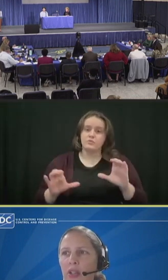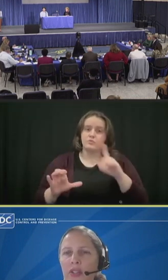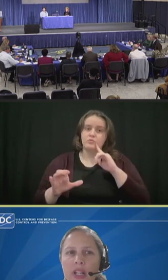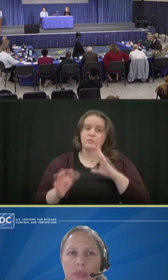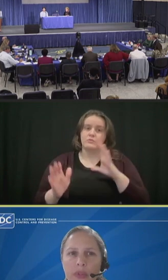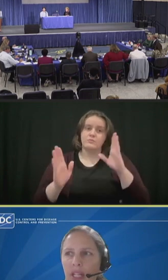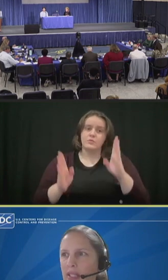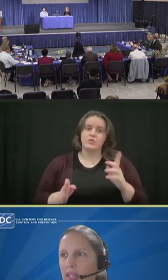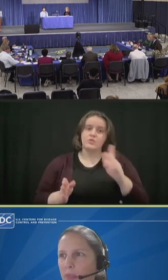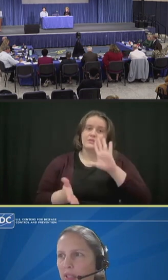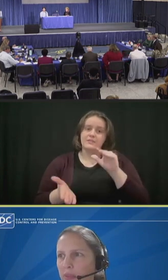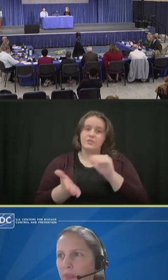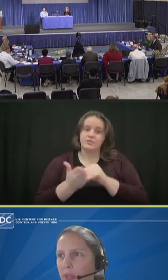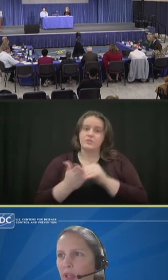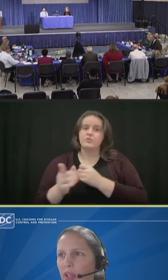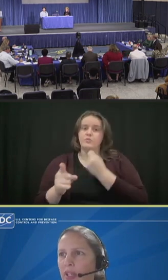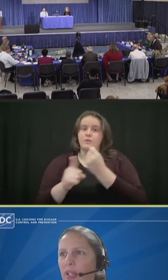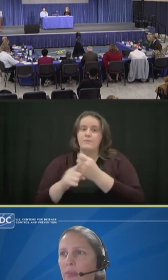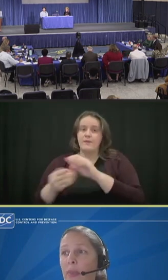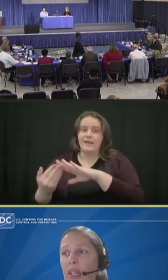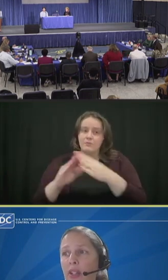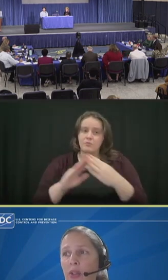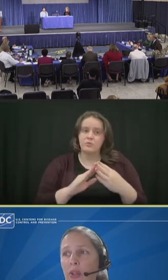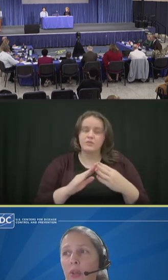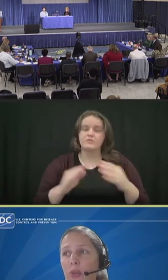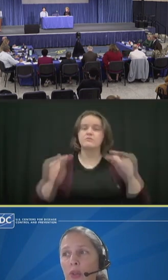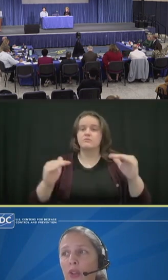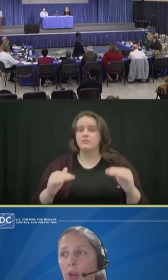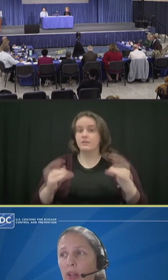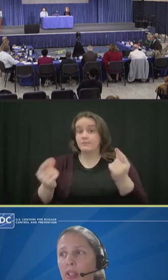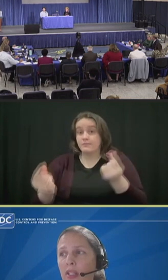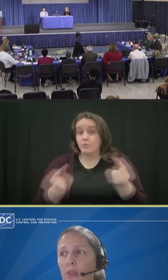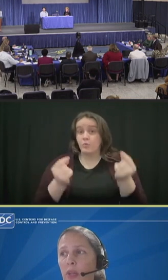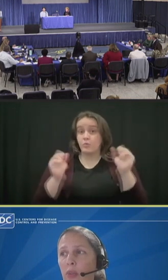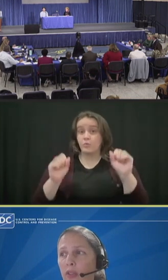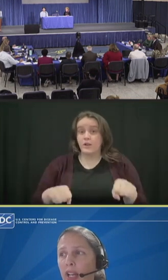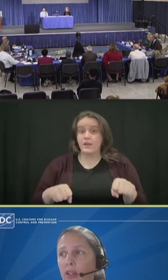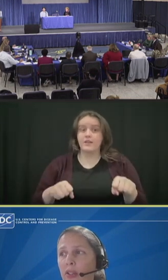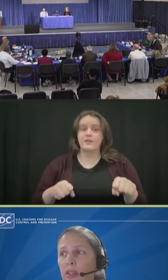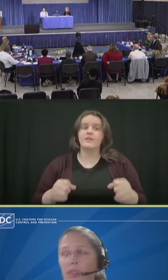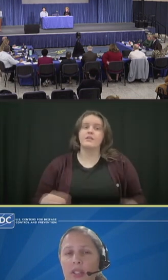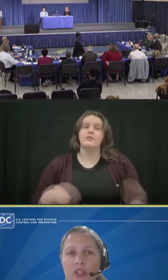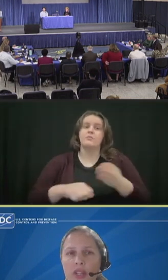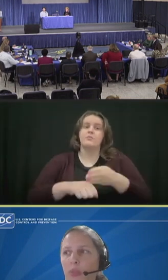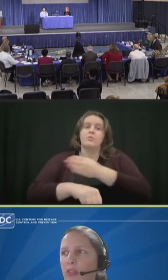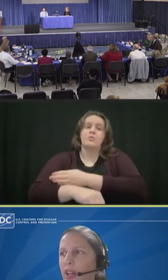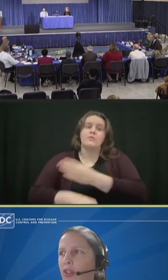a couple of next steps. May include improved awareness among providers, such that providers